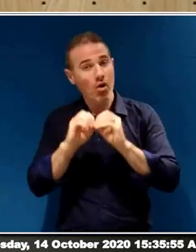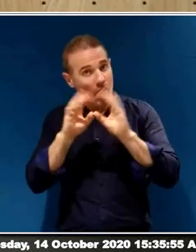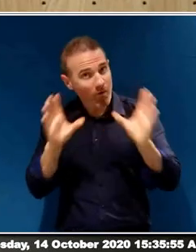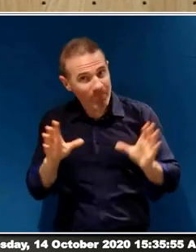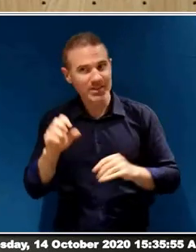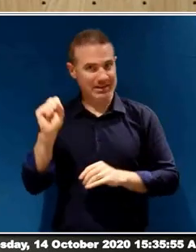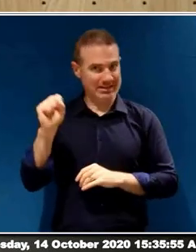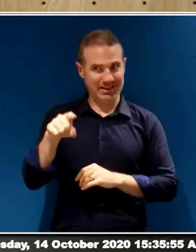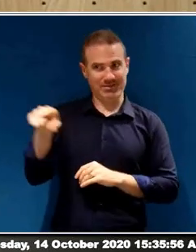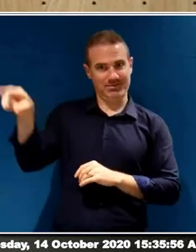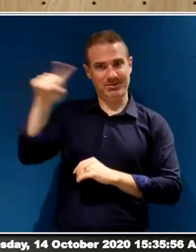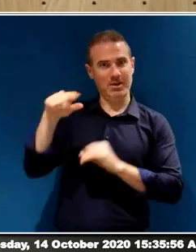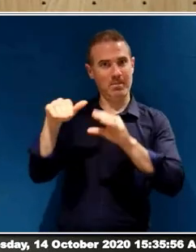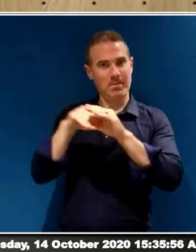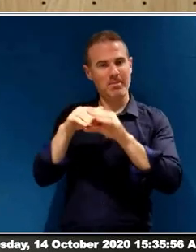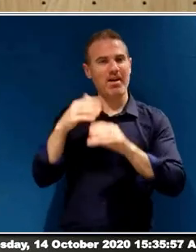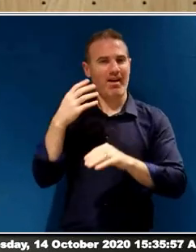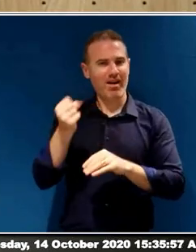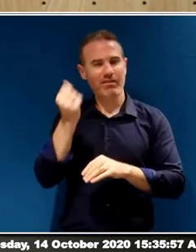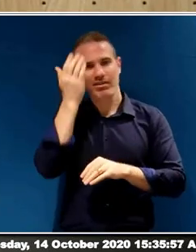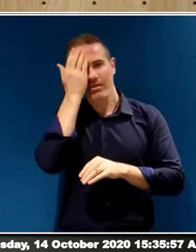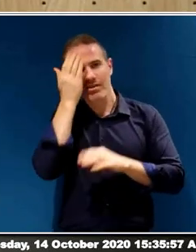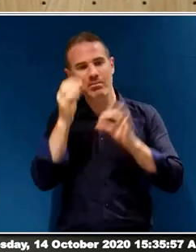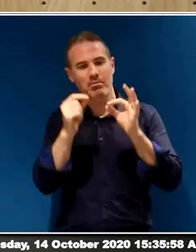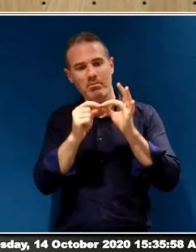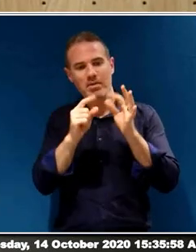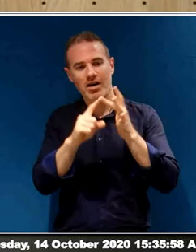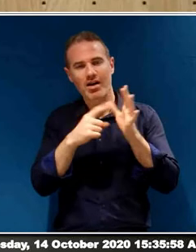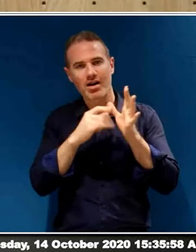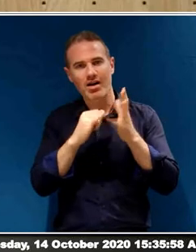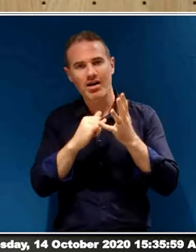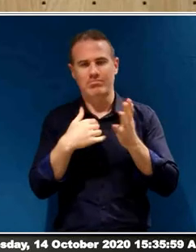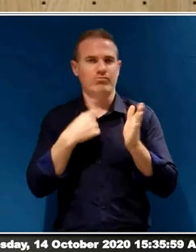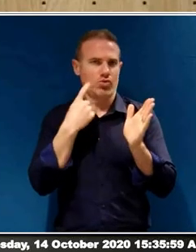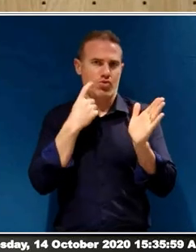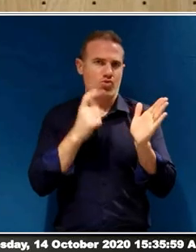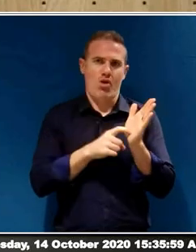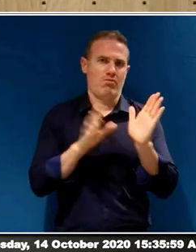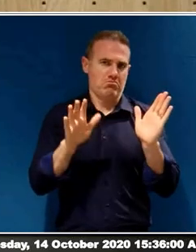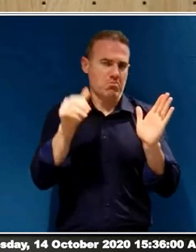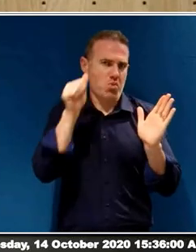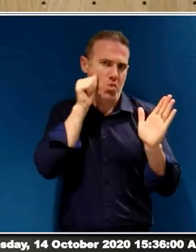within our surveying. So those 745 families were targeted families of